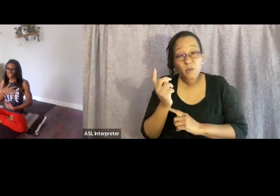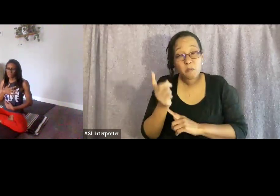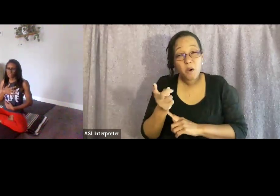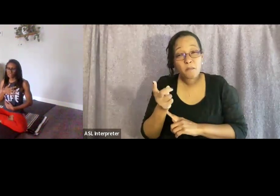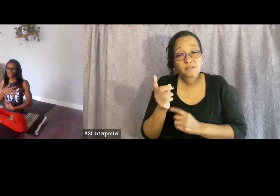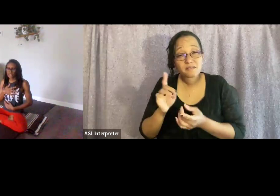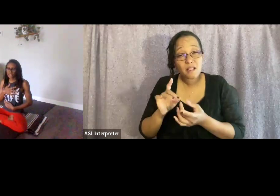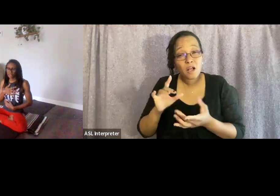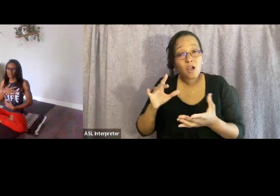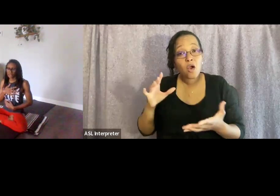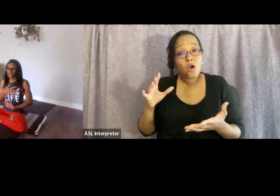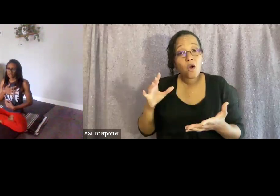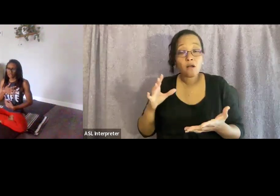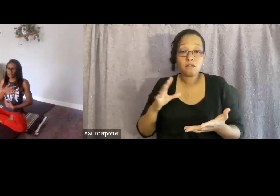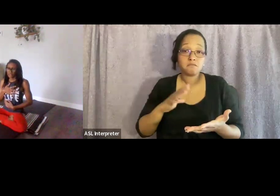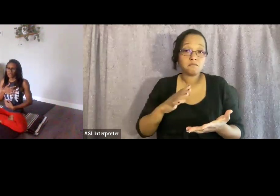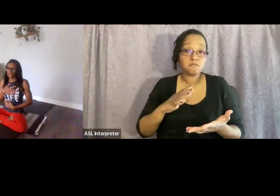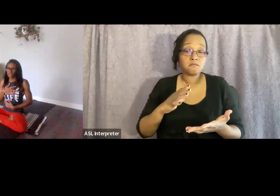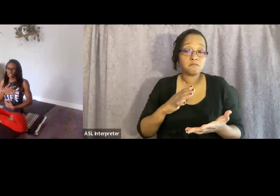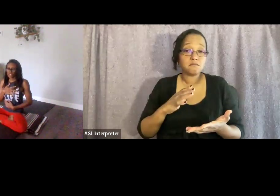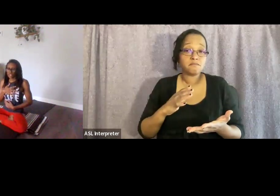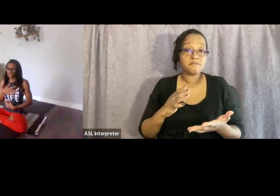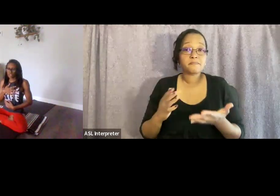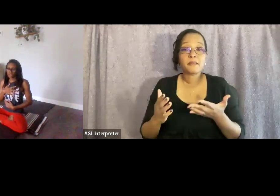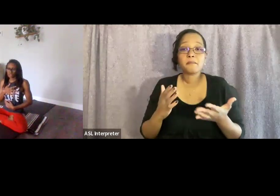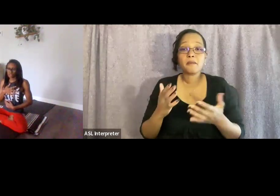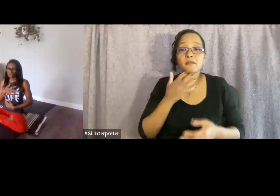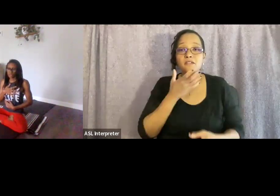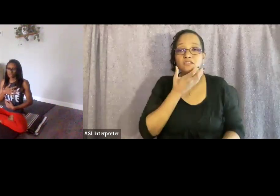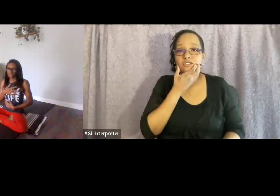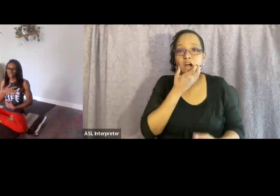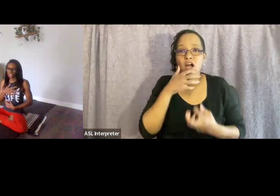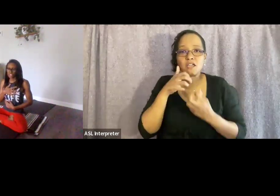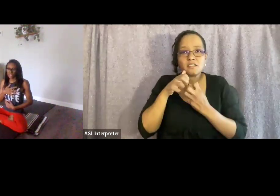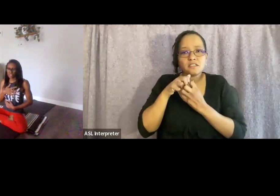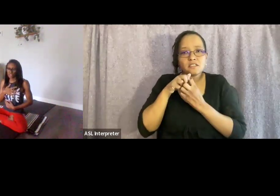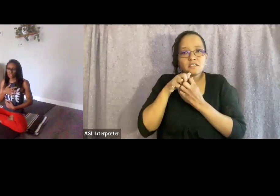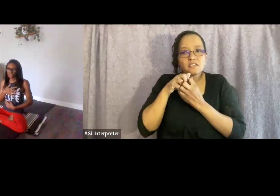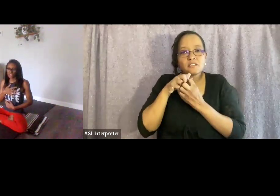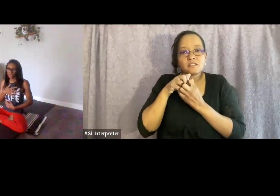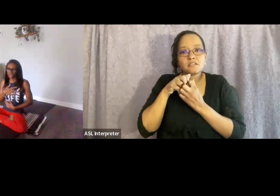This may look, like, softening the jaw, letting the tongue fall to the back